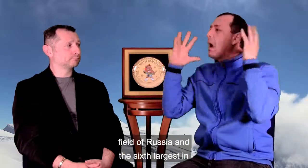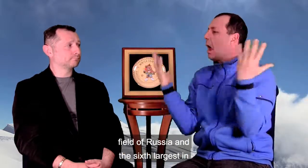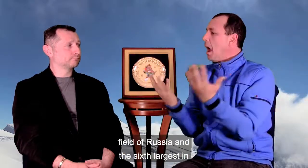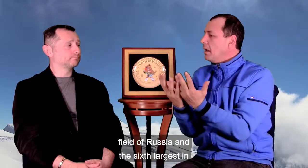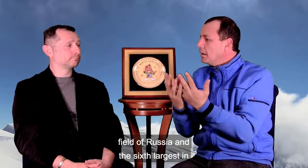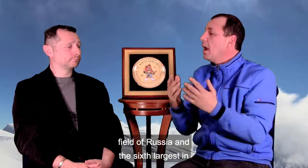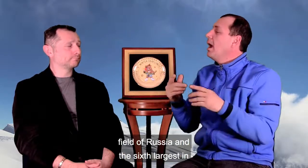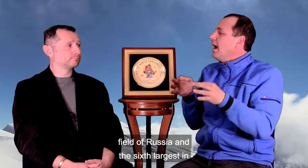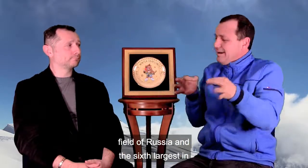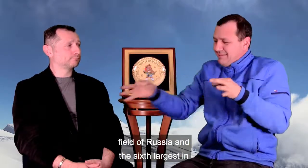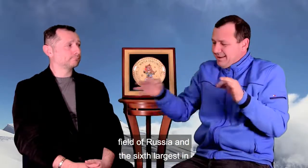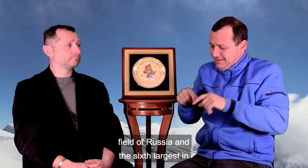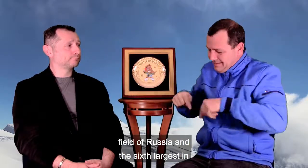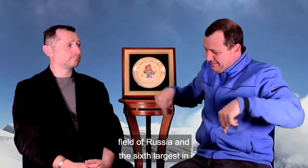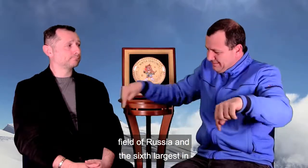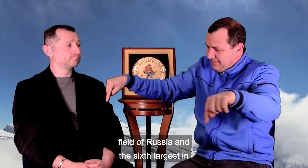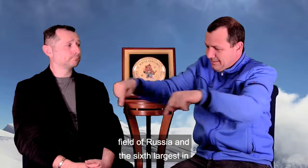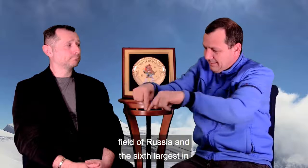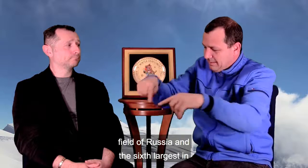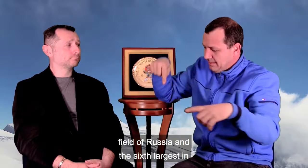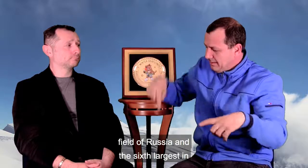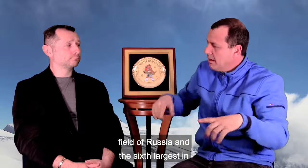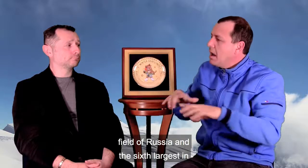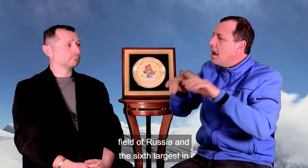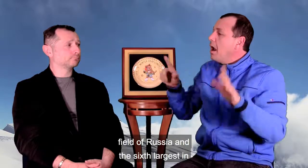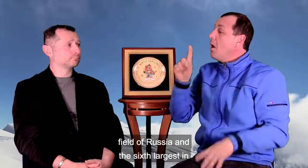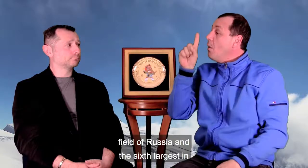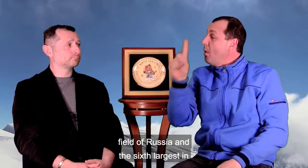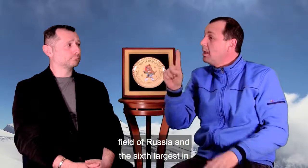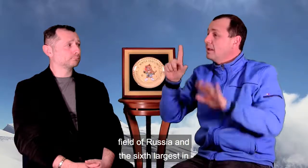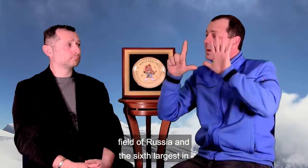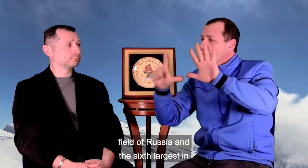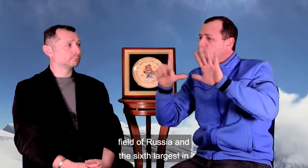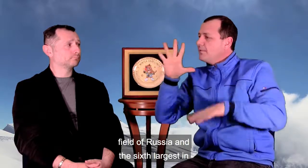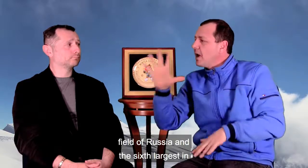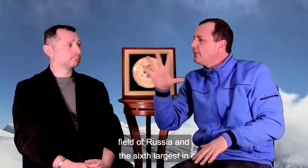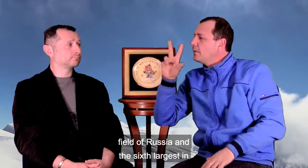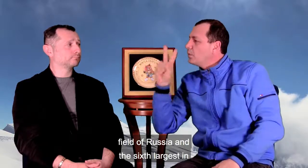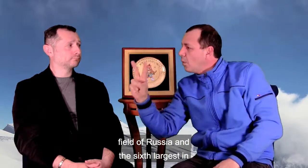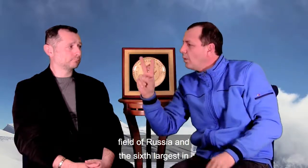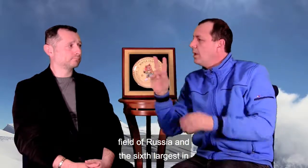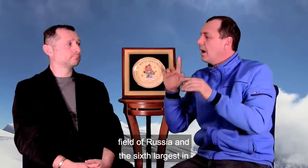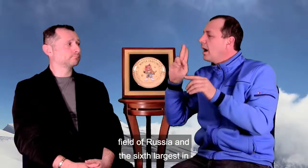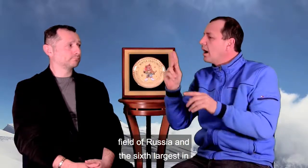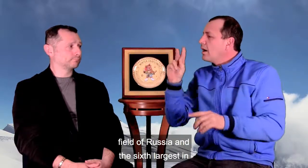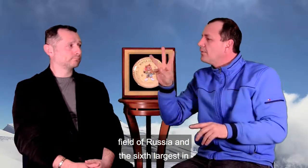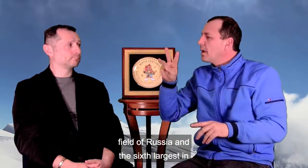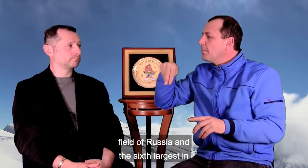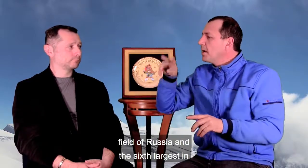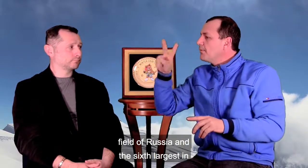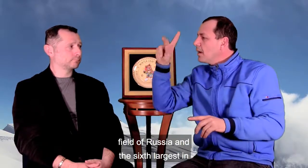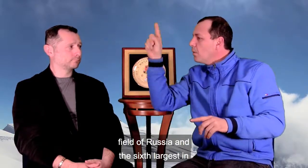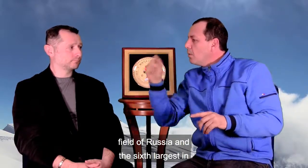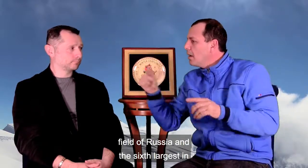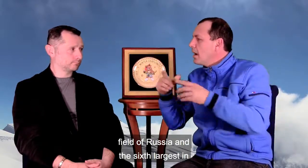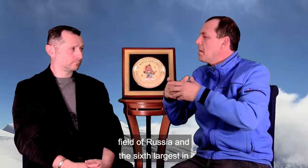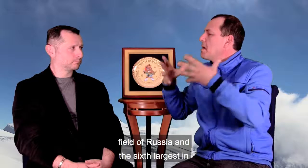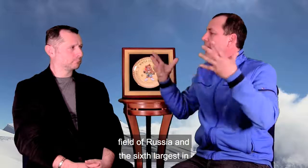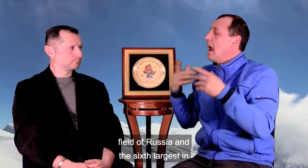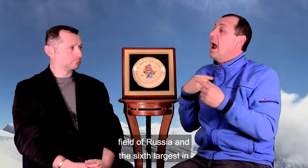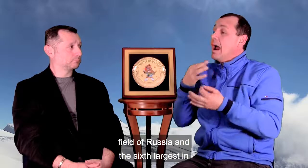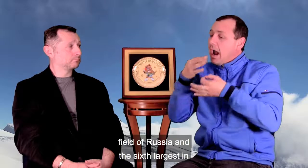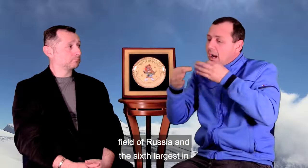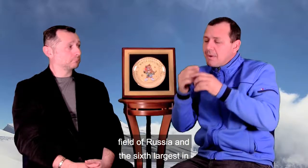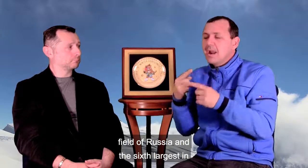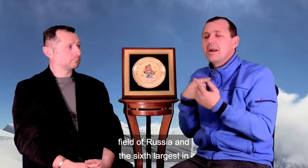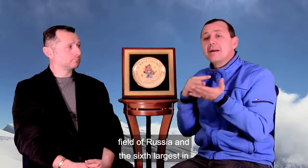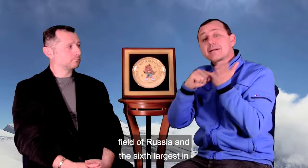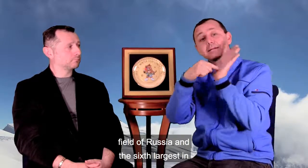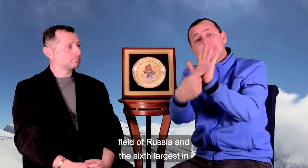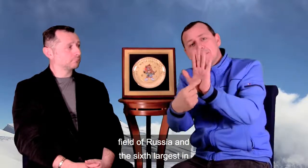field of Russia and the sixth largest in